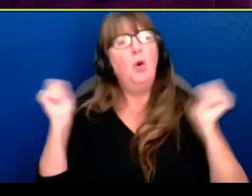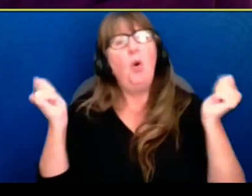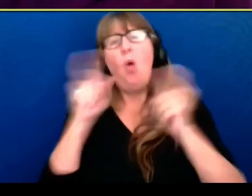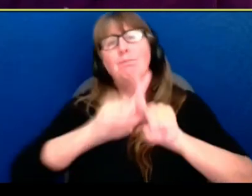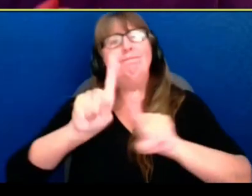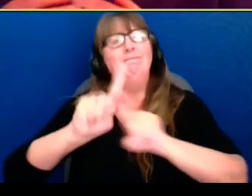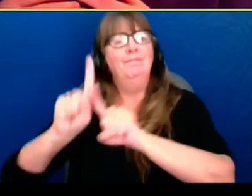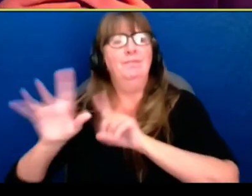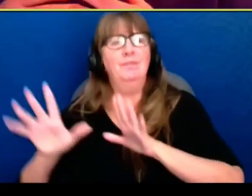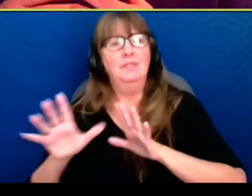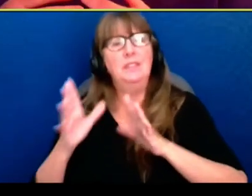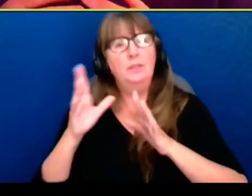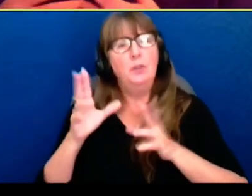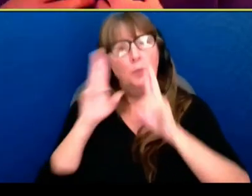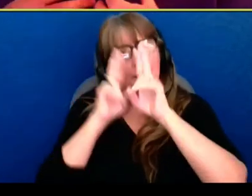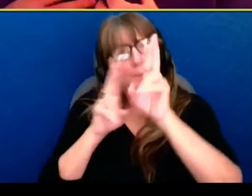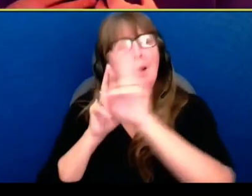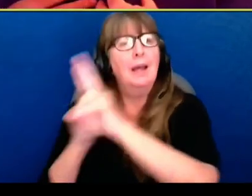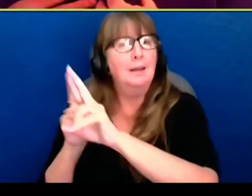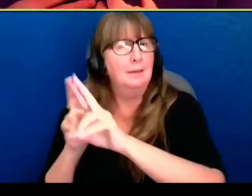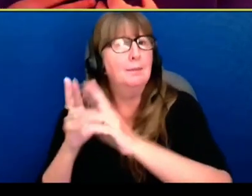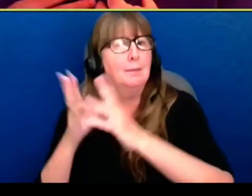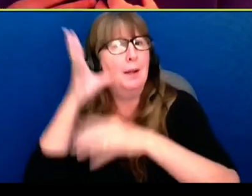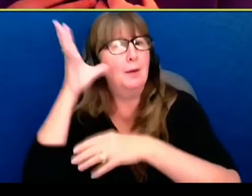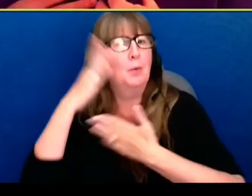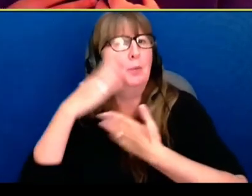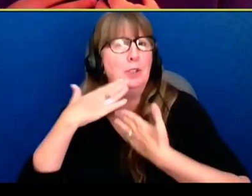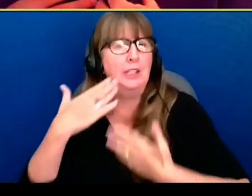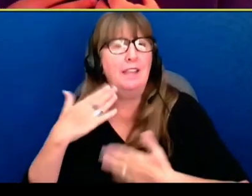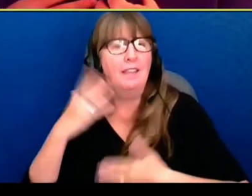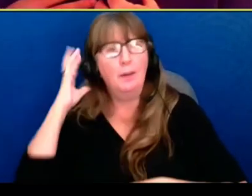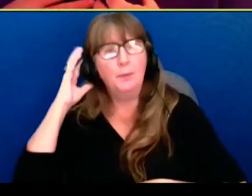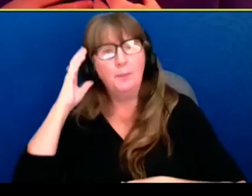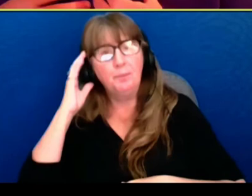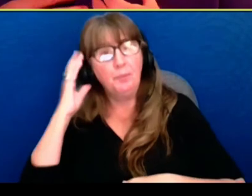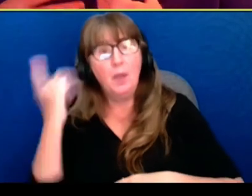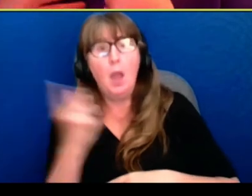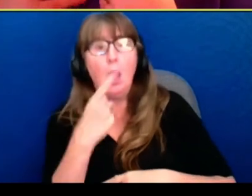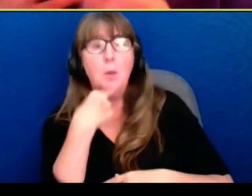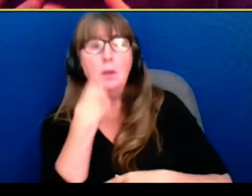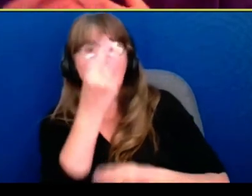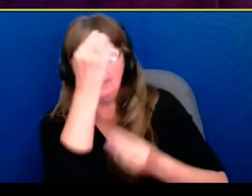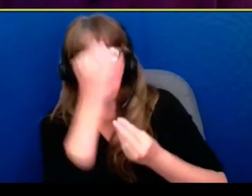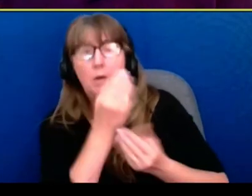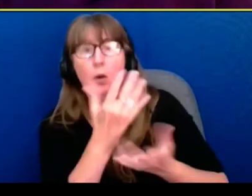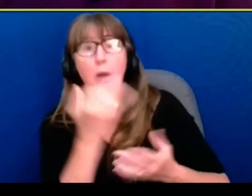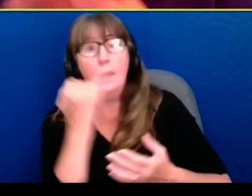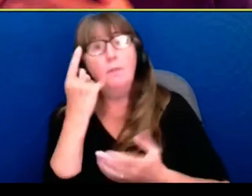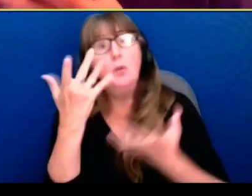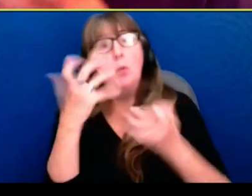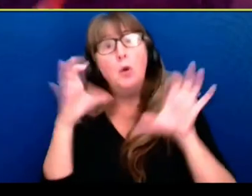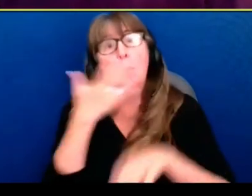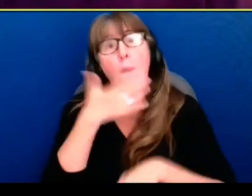I always tell people, if you really want to do the best for that child look at that child